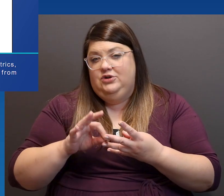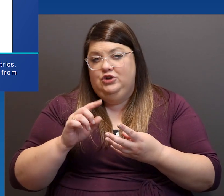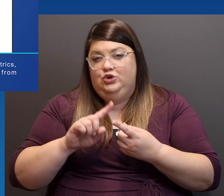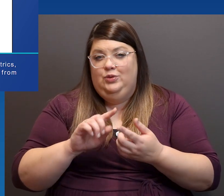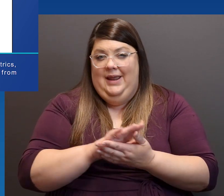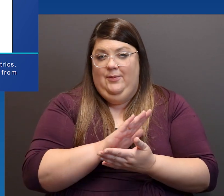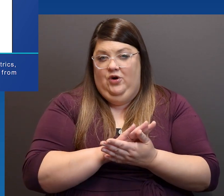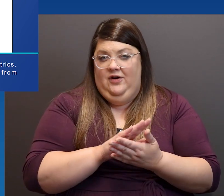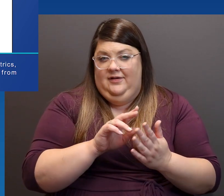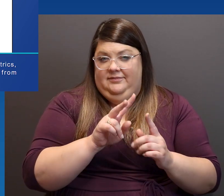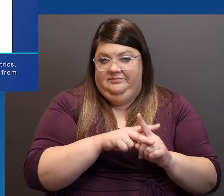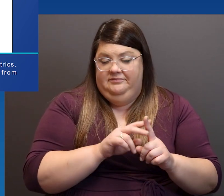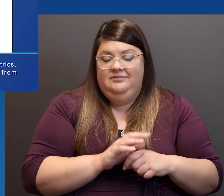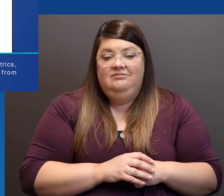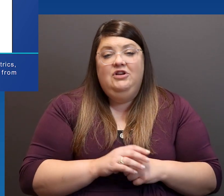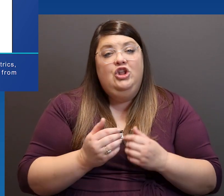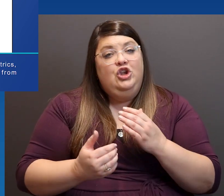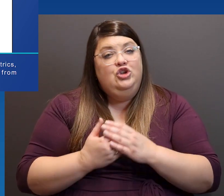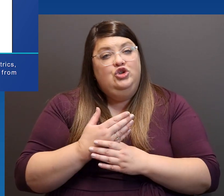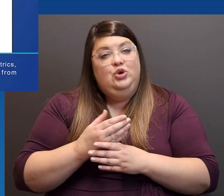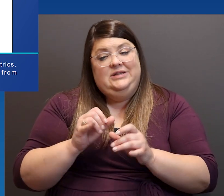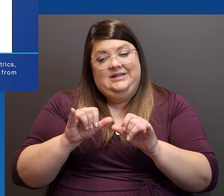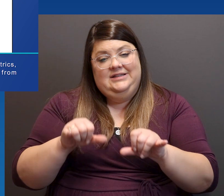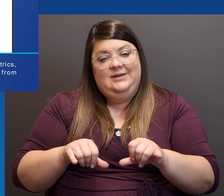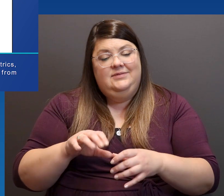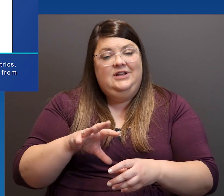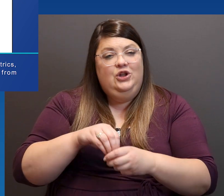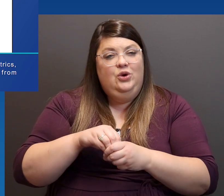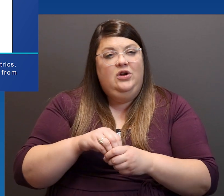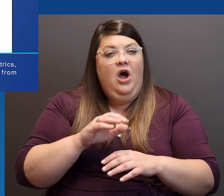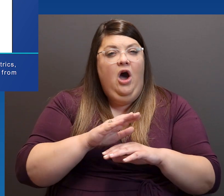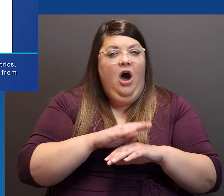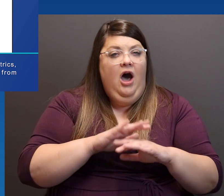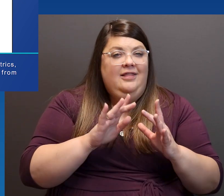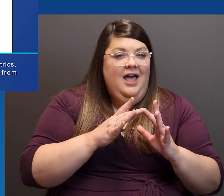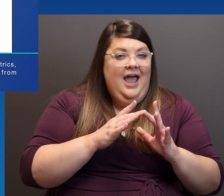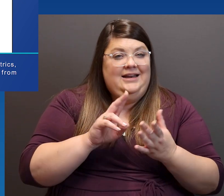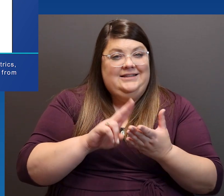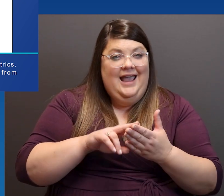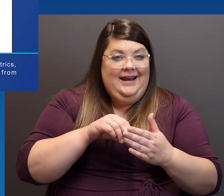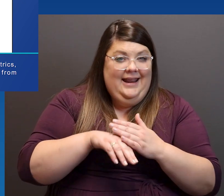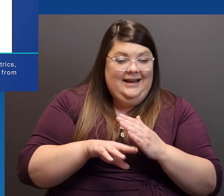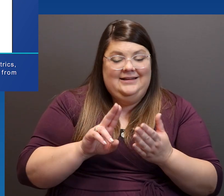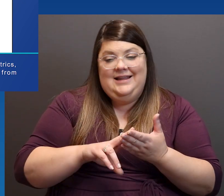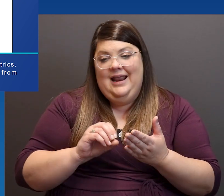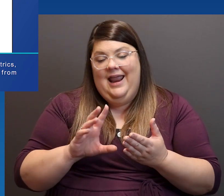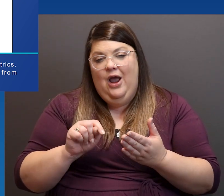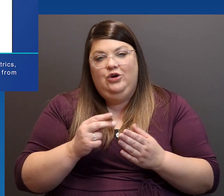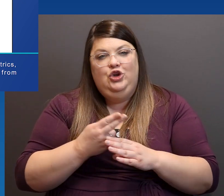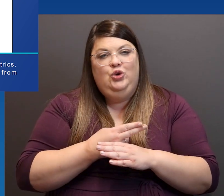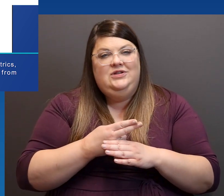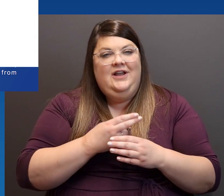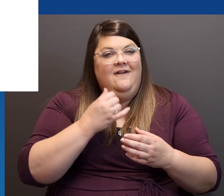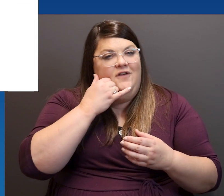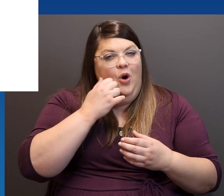These new tracking system options include online sign-in and sign-out via the customer's phone or tablet.